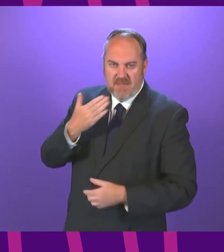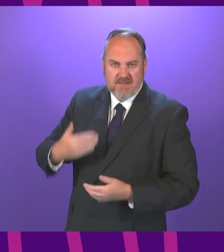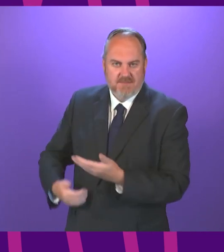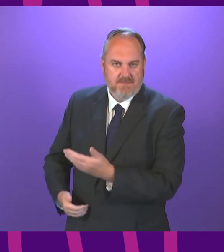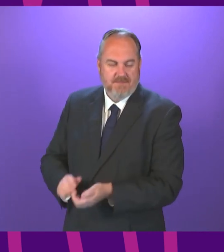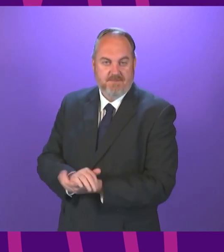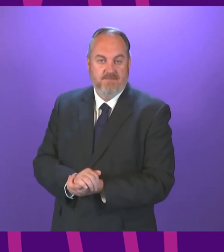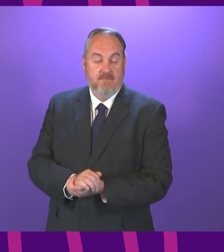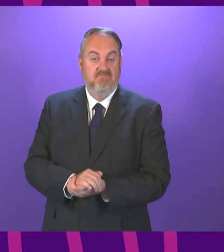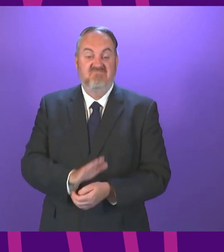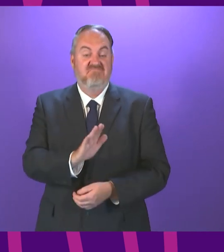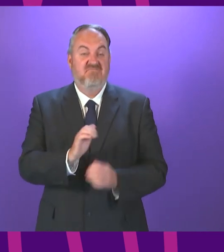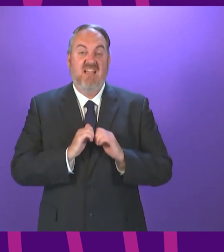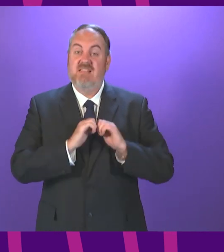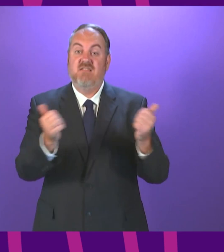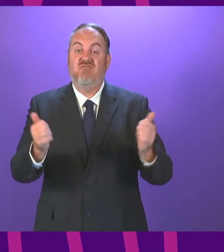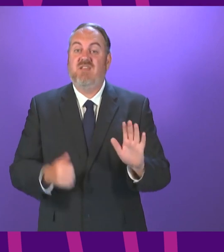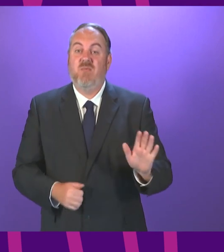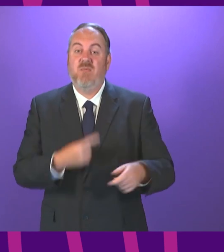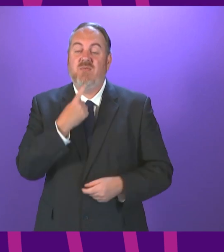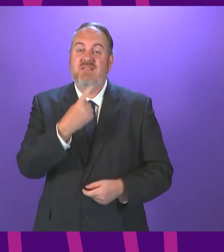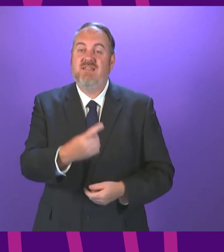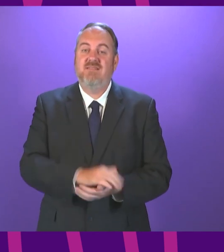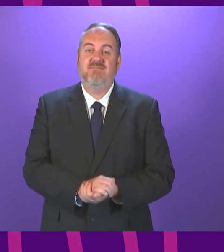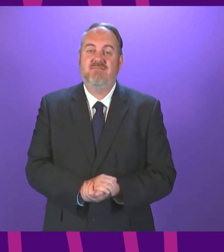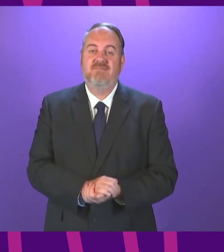I simply do not accept that characterisation, although I am not in any way, shape or form